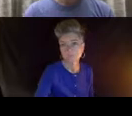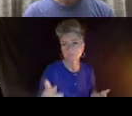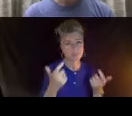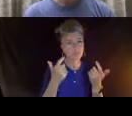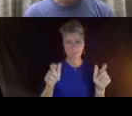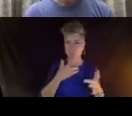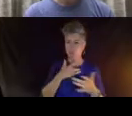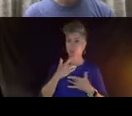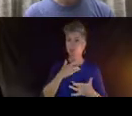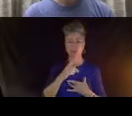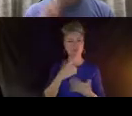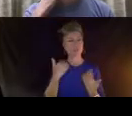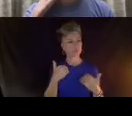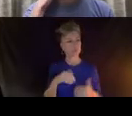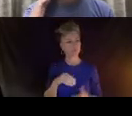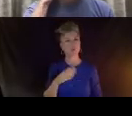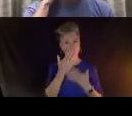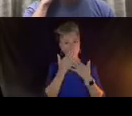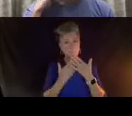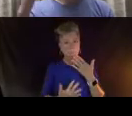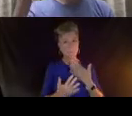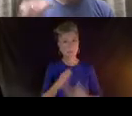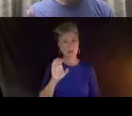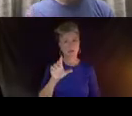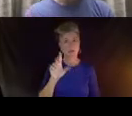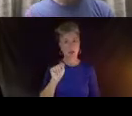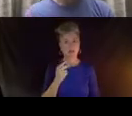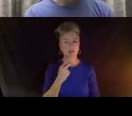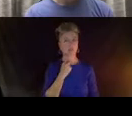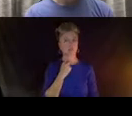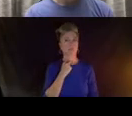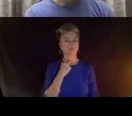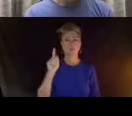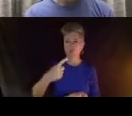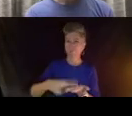so that's something to navigate with your provider. And then you can see the list of the other pieces.